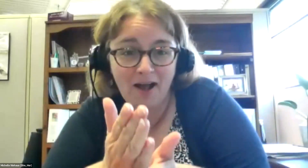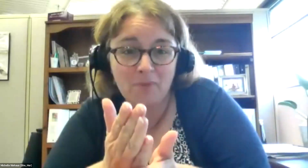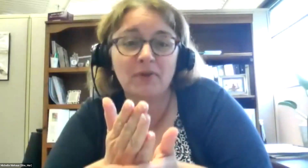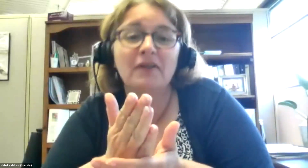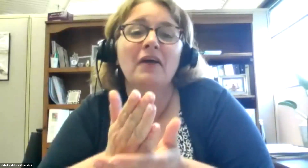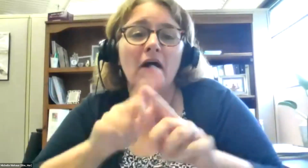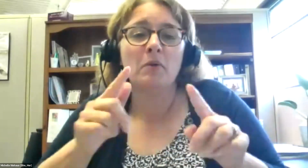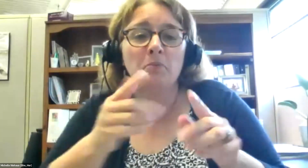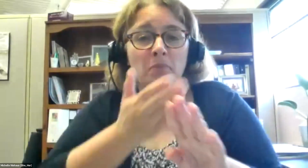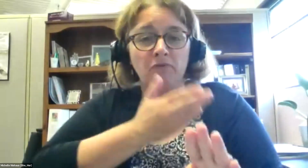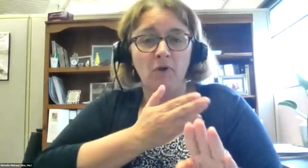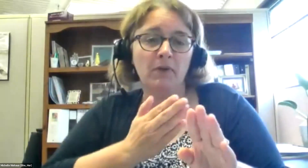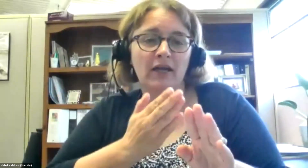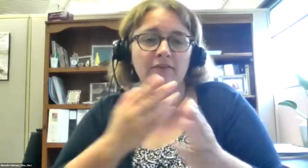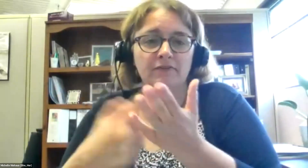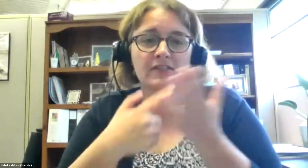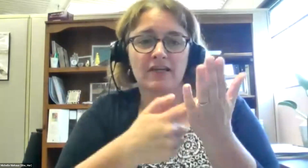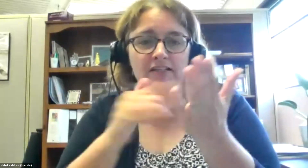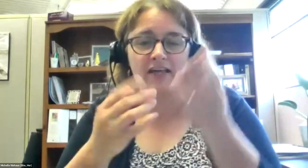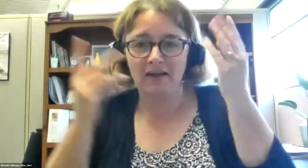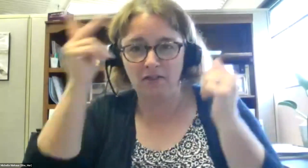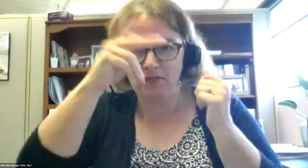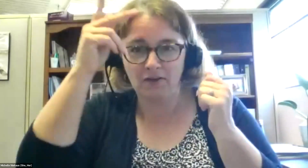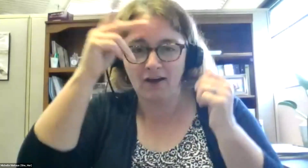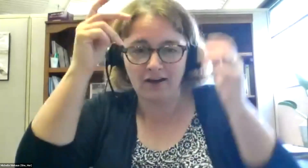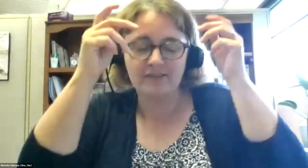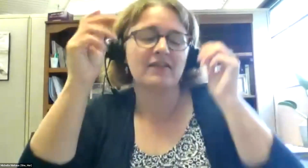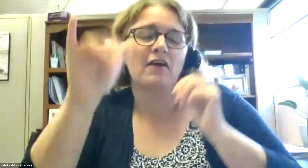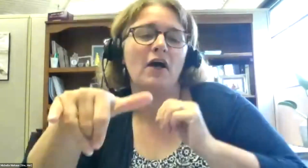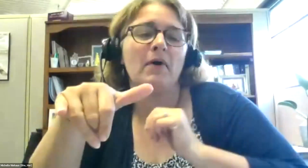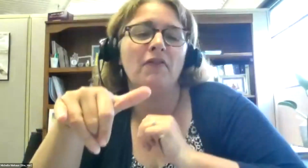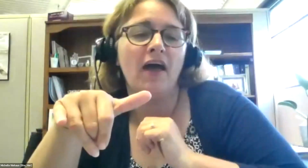THERE'S A LOT OF QUESTIONS RELATED TO HOW DID